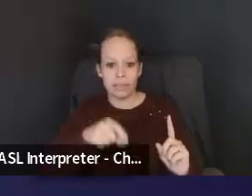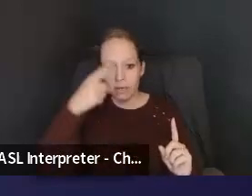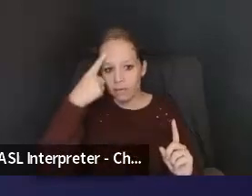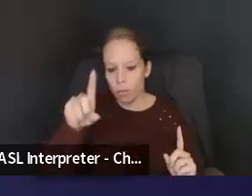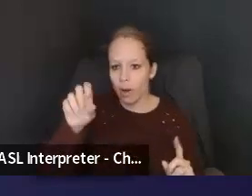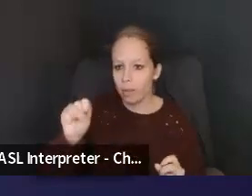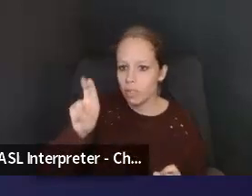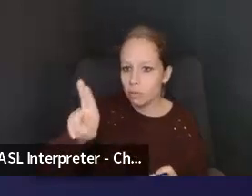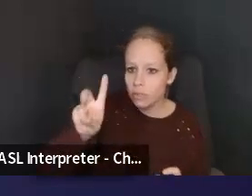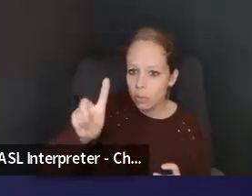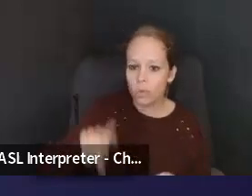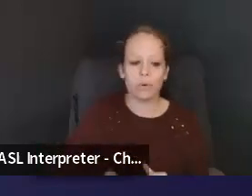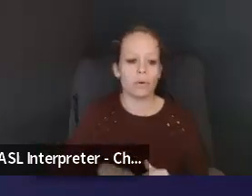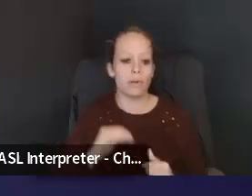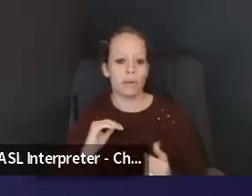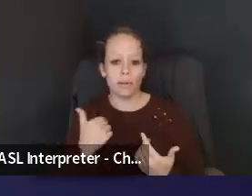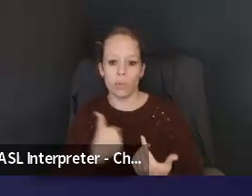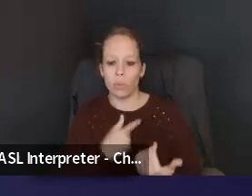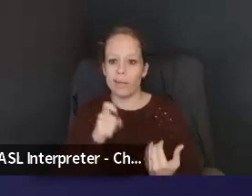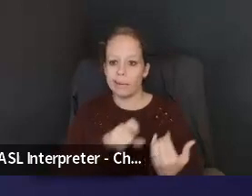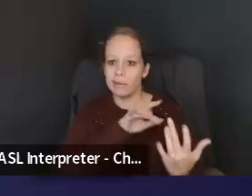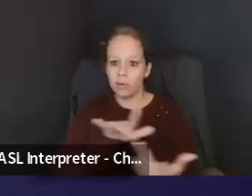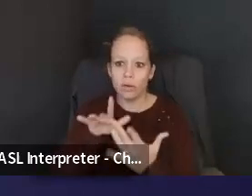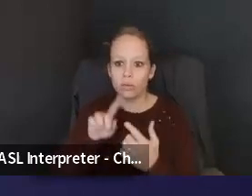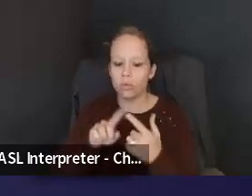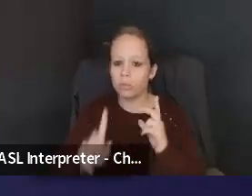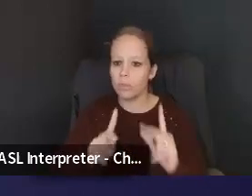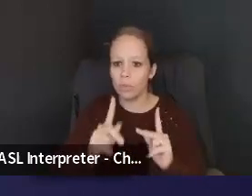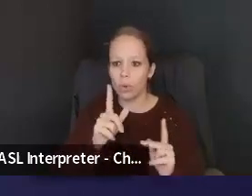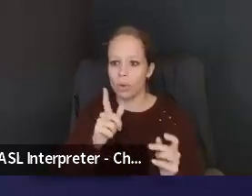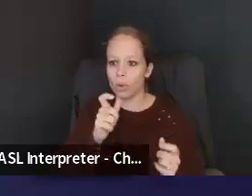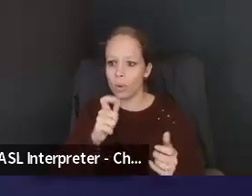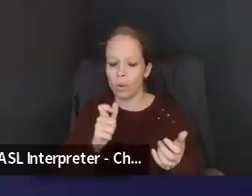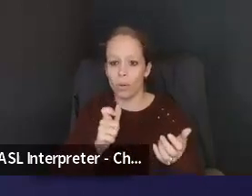that we've got to reach. For instance, people in under represented populations of the state. So,